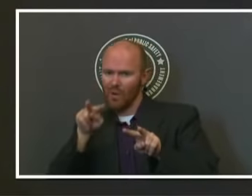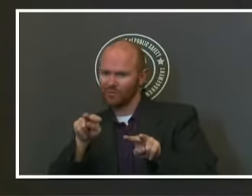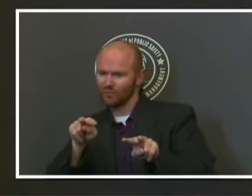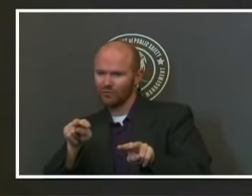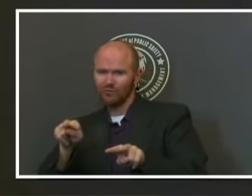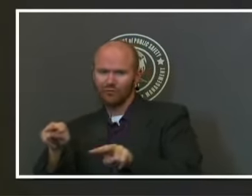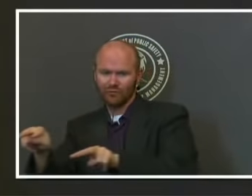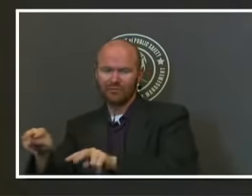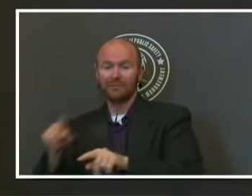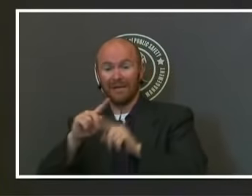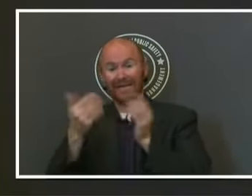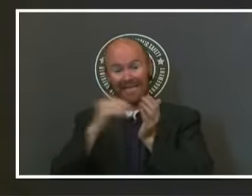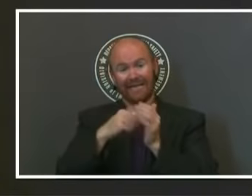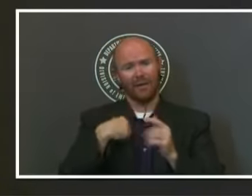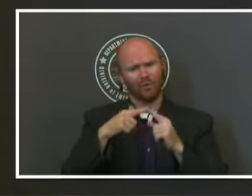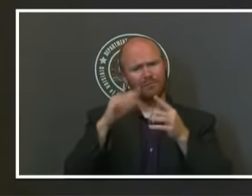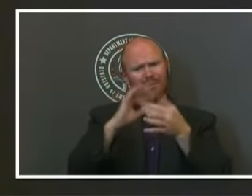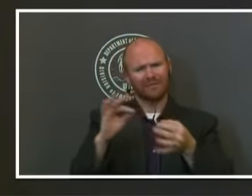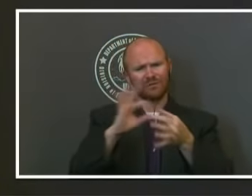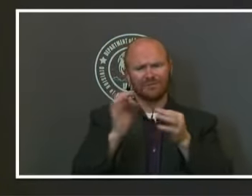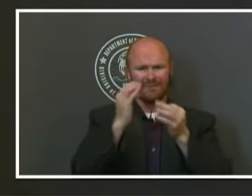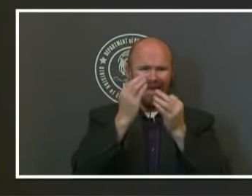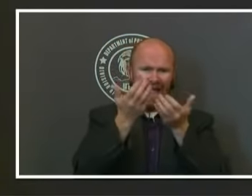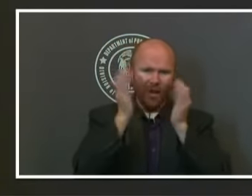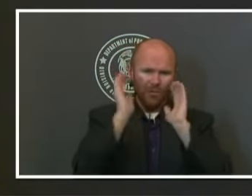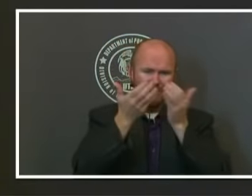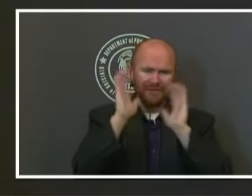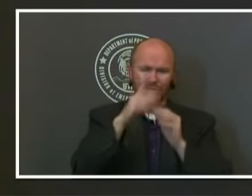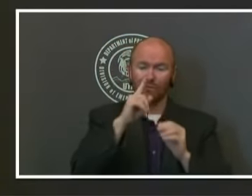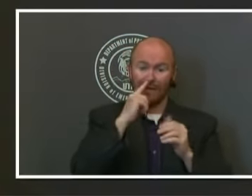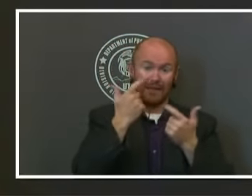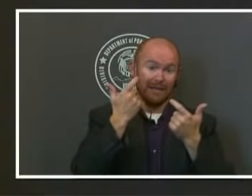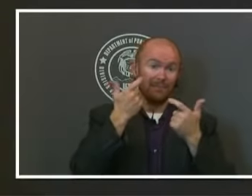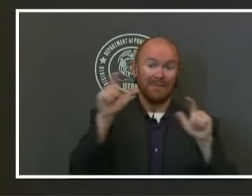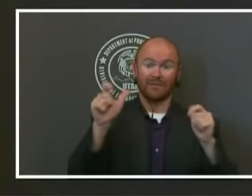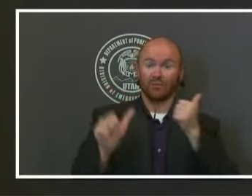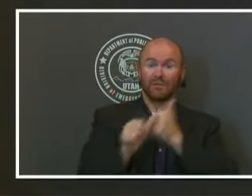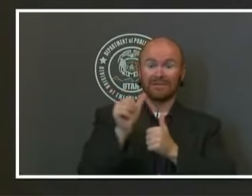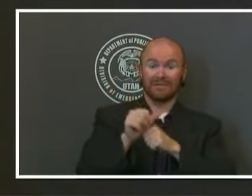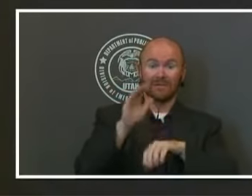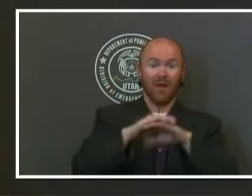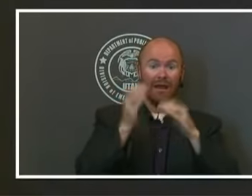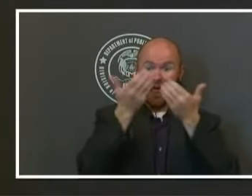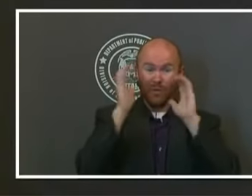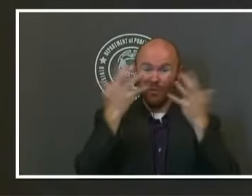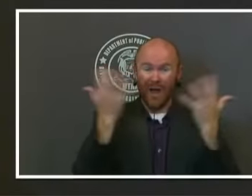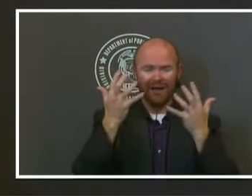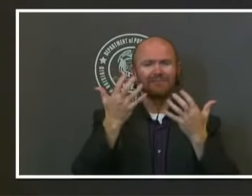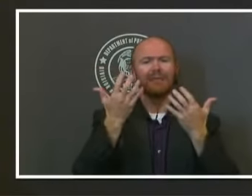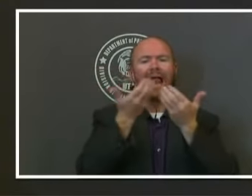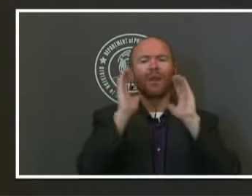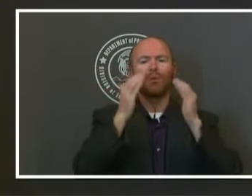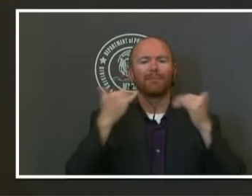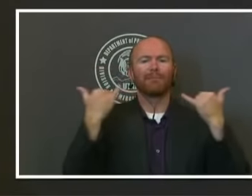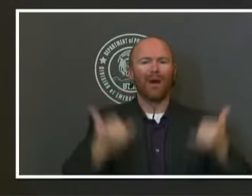on Halloween as well I think the biggest risk for Halloween